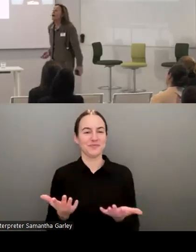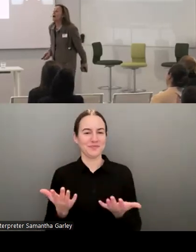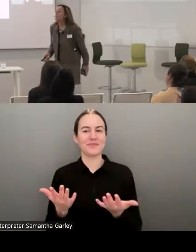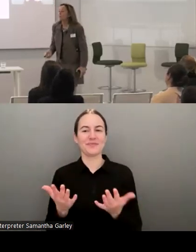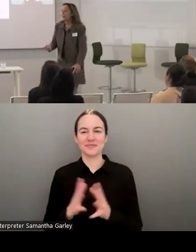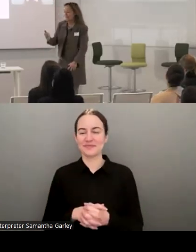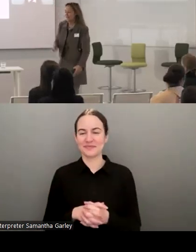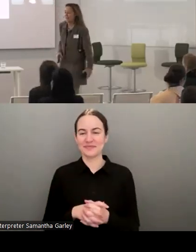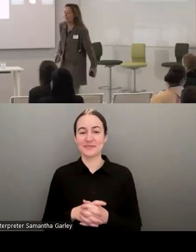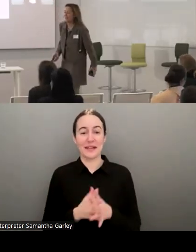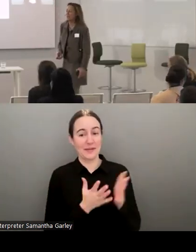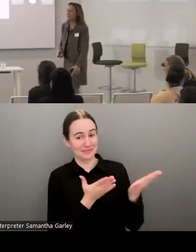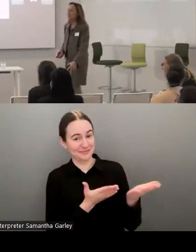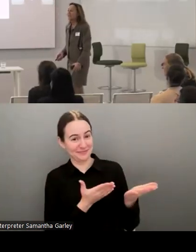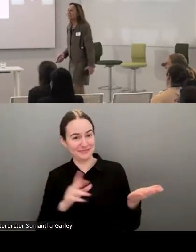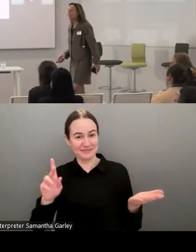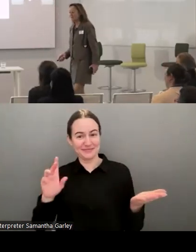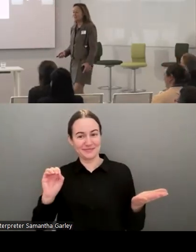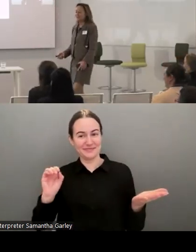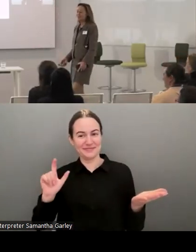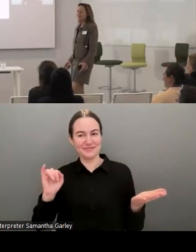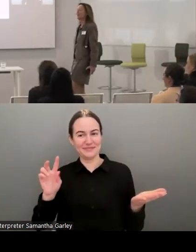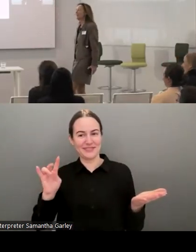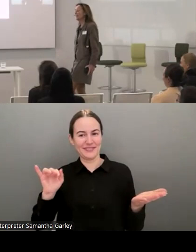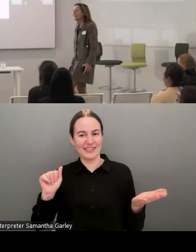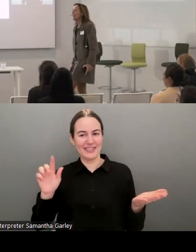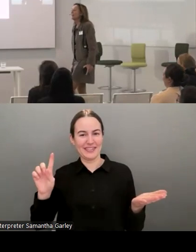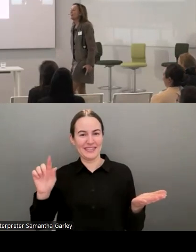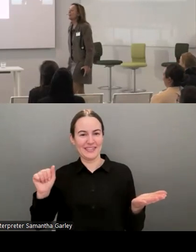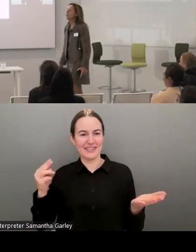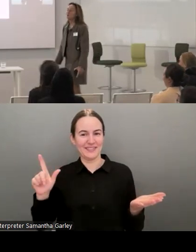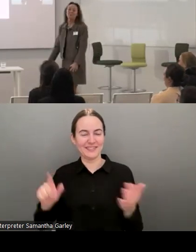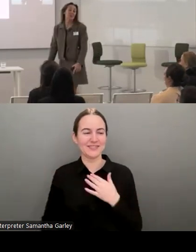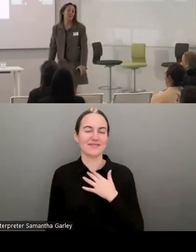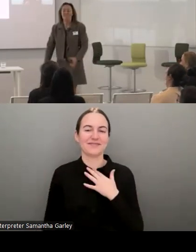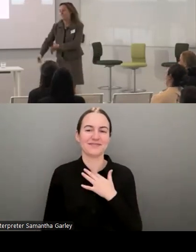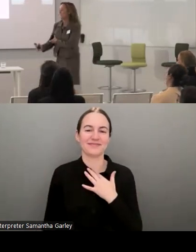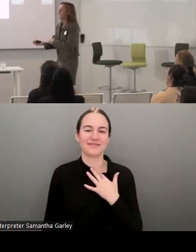I would like to invite Olivia Dahl, to take us away. Please,